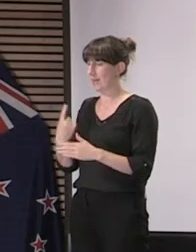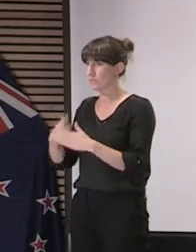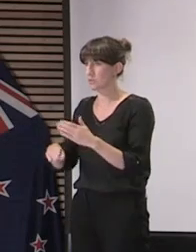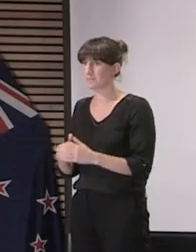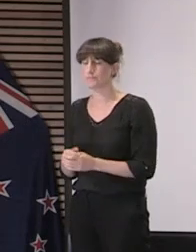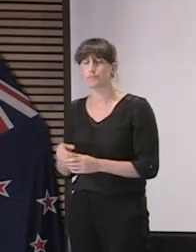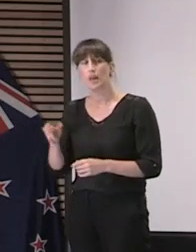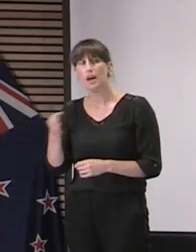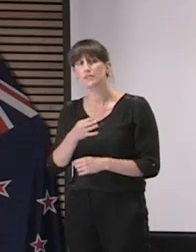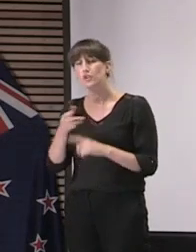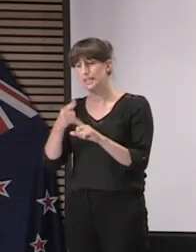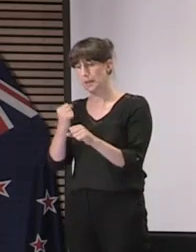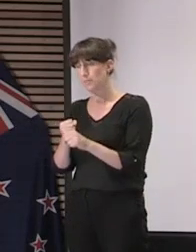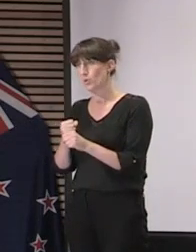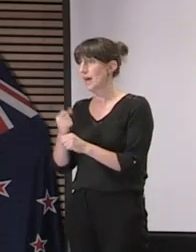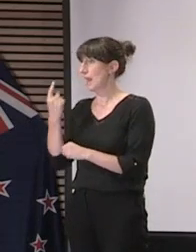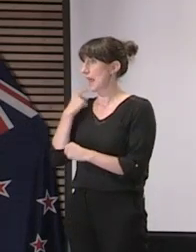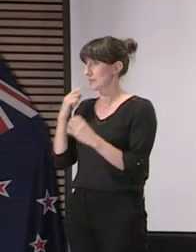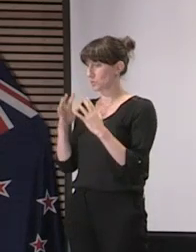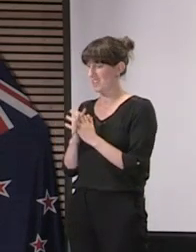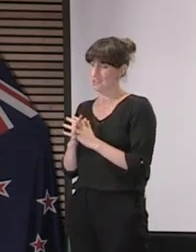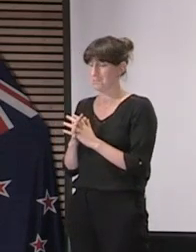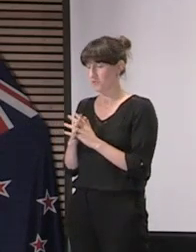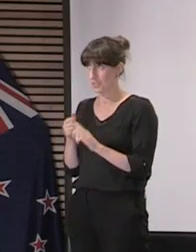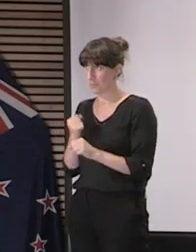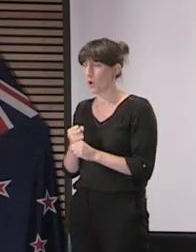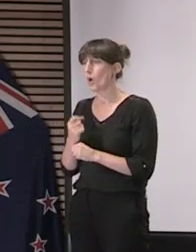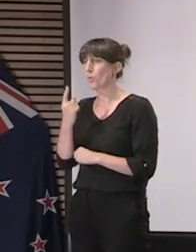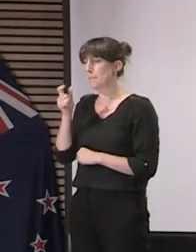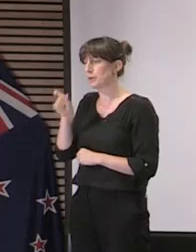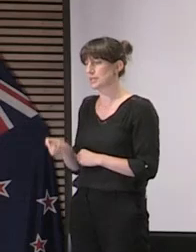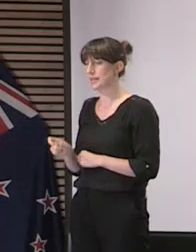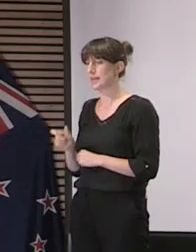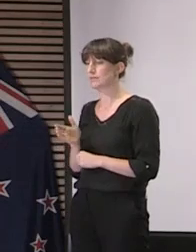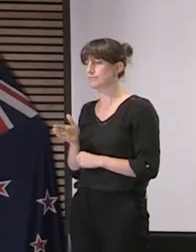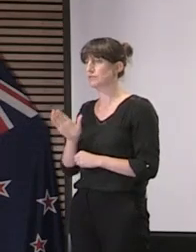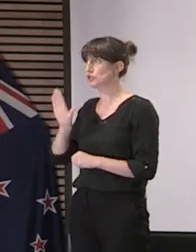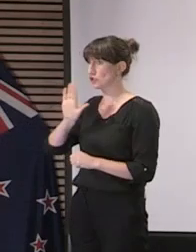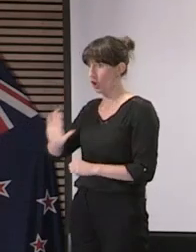may be carrying about the way we've done our enforcement. Someone was stopped